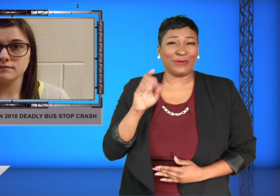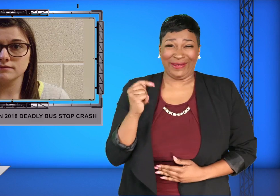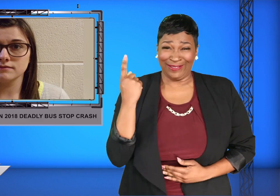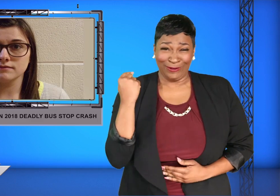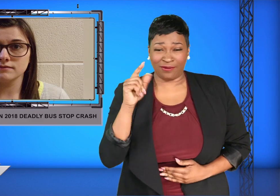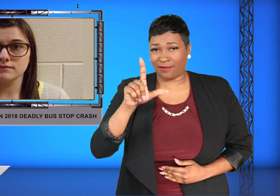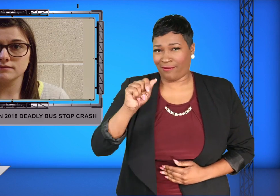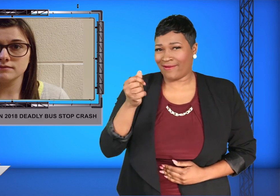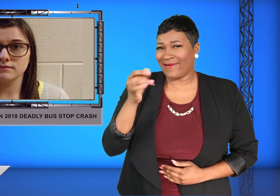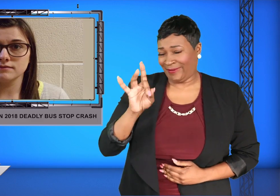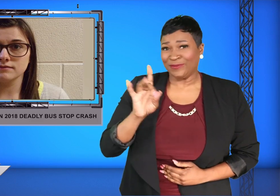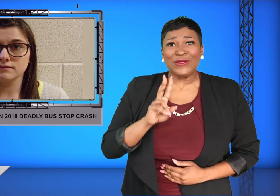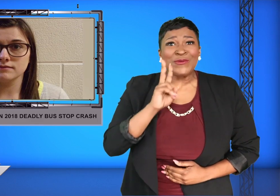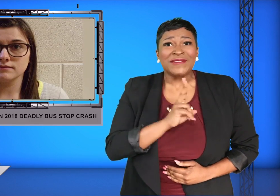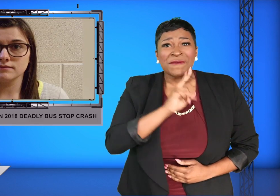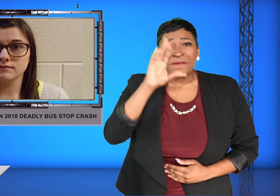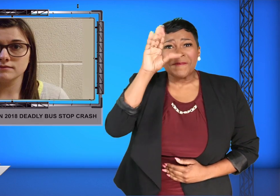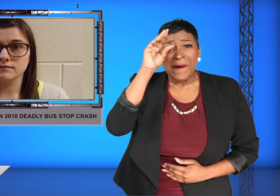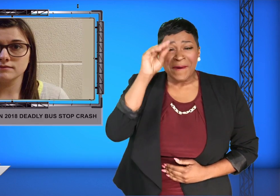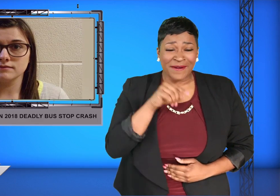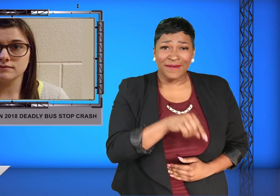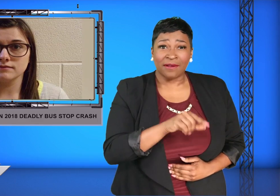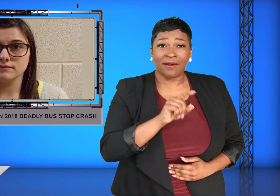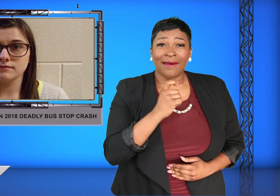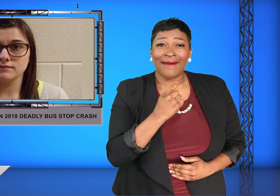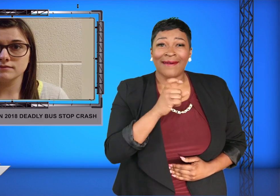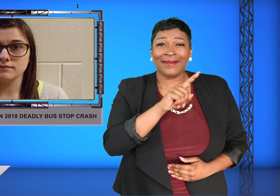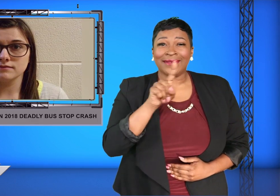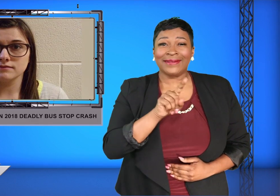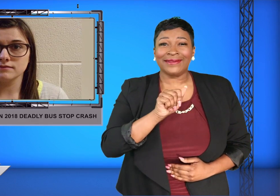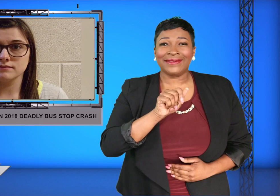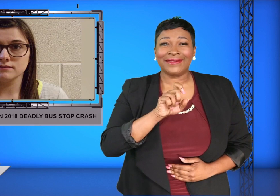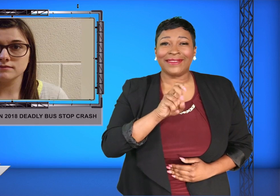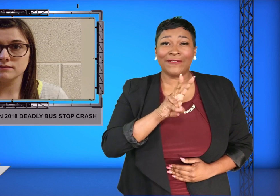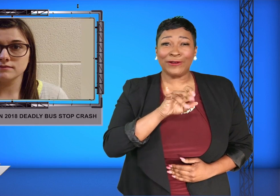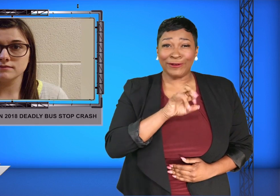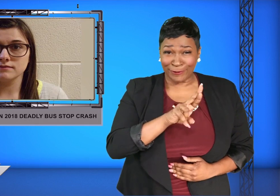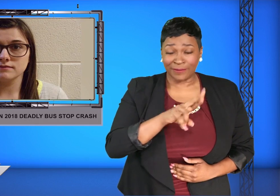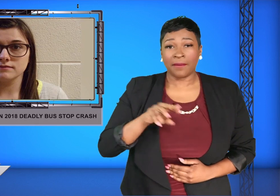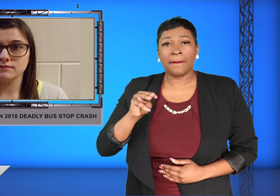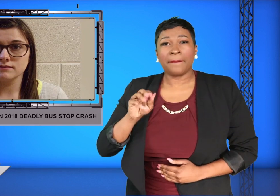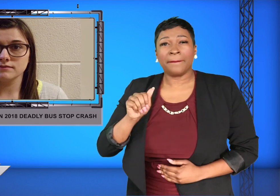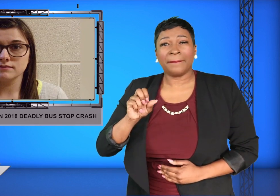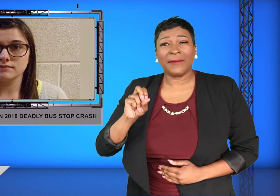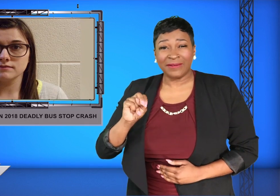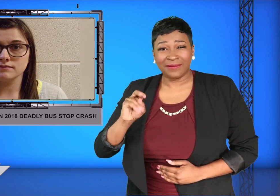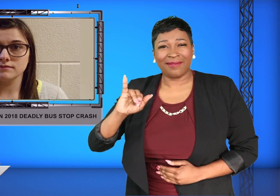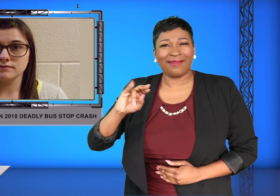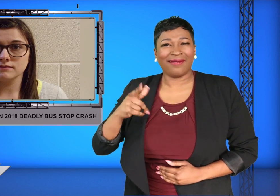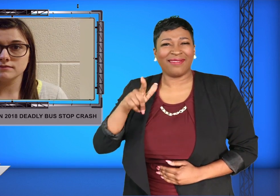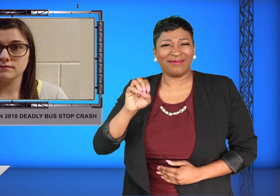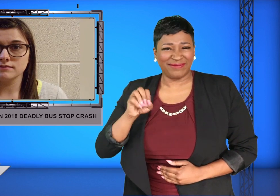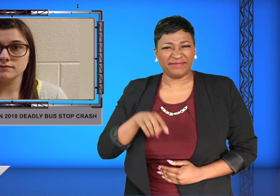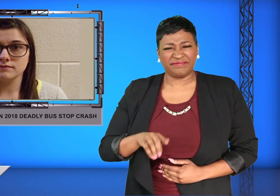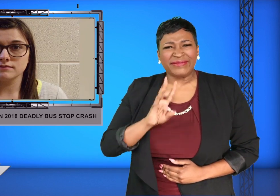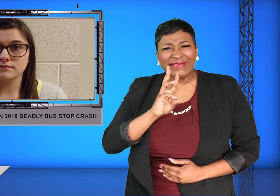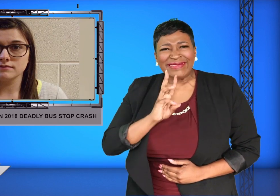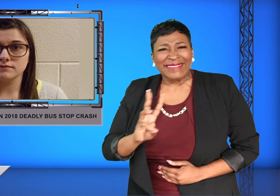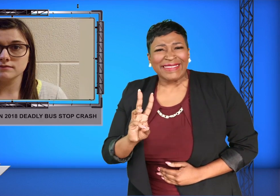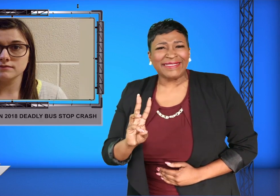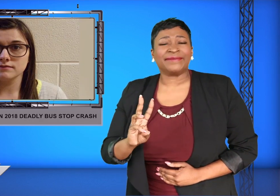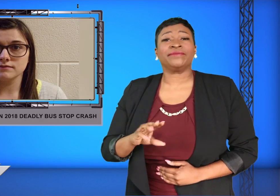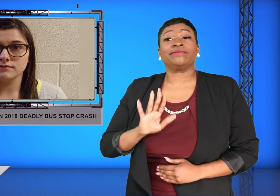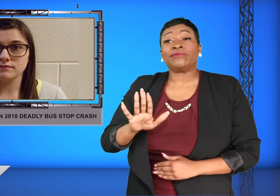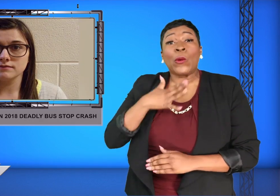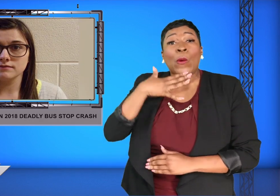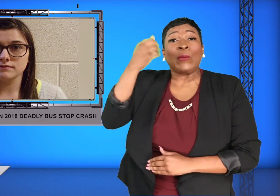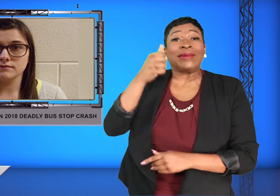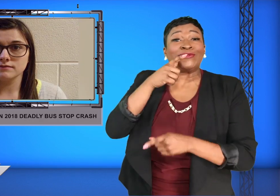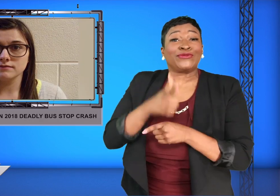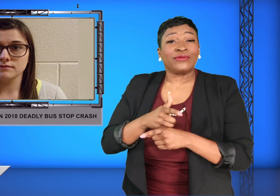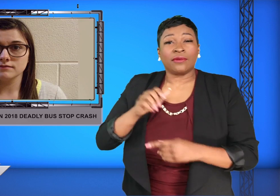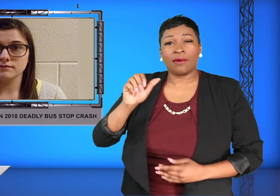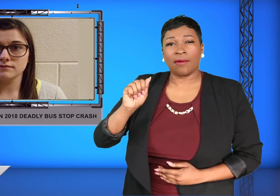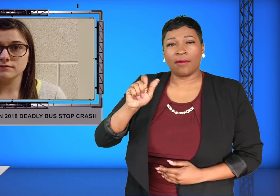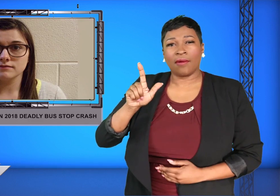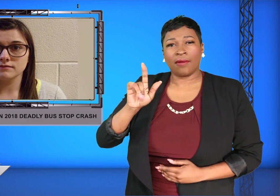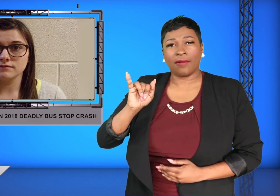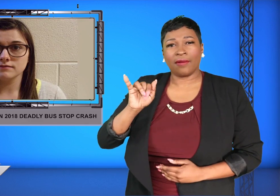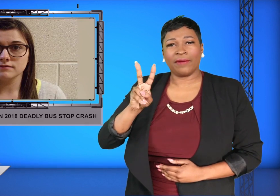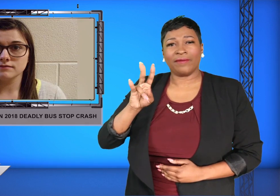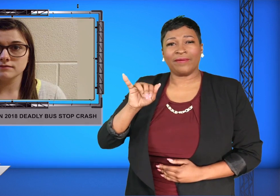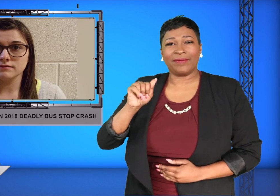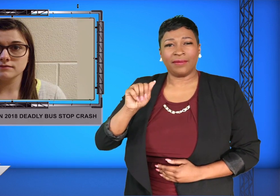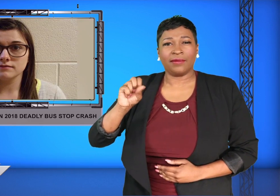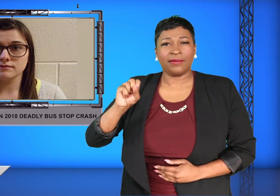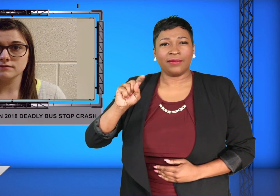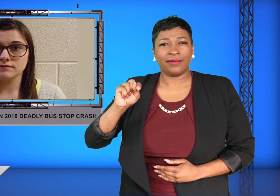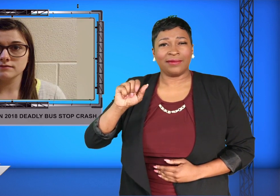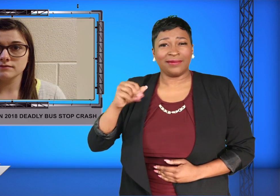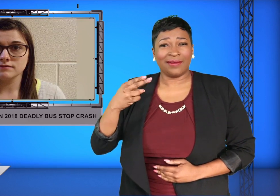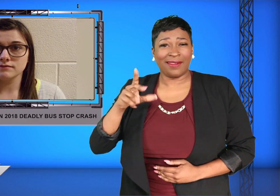In October 2018, six-year-old twin boys Xzavier and Mason Ingle and their nine-year-old sister